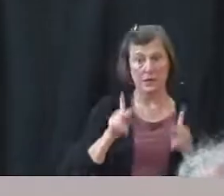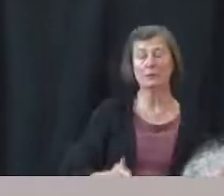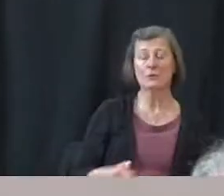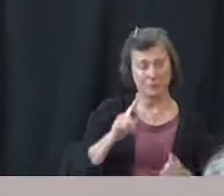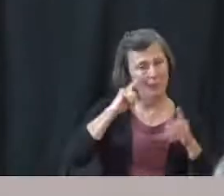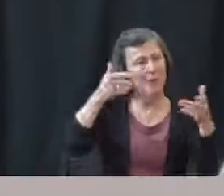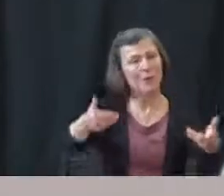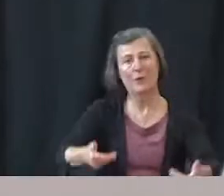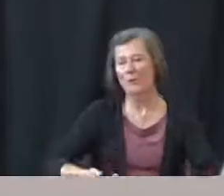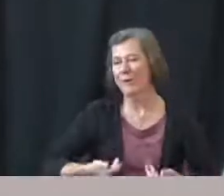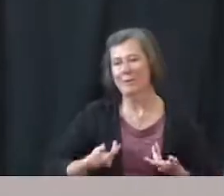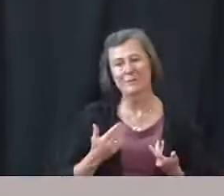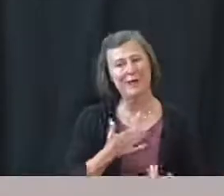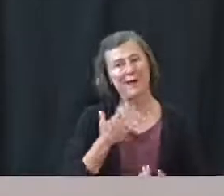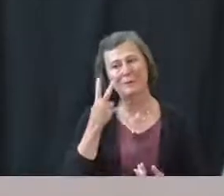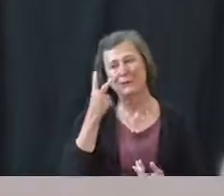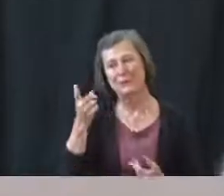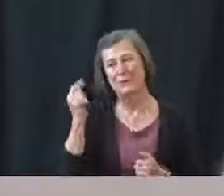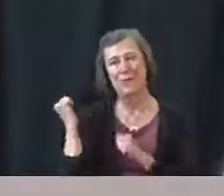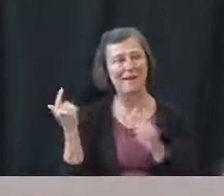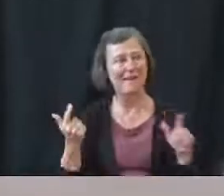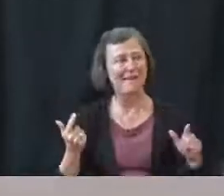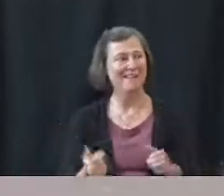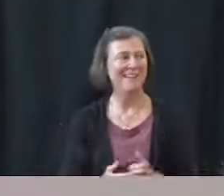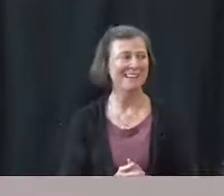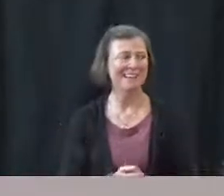I'm so glad to see you all